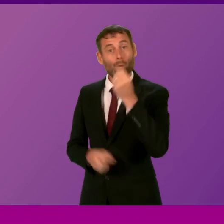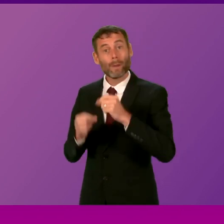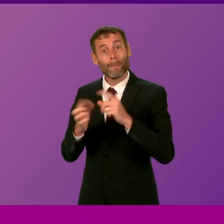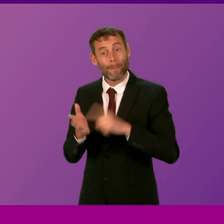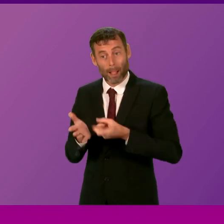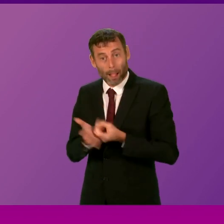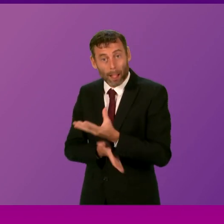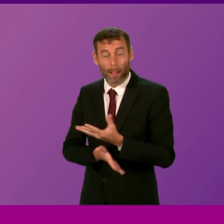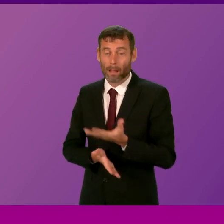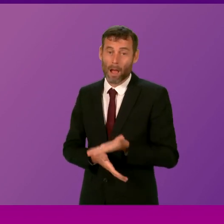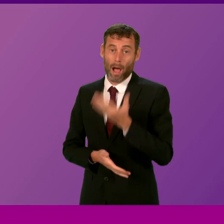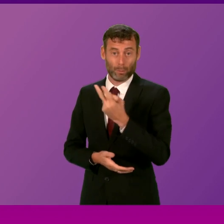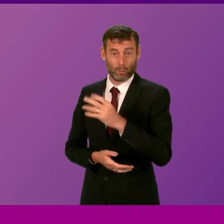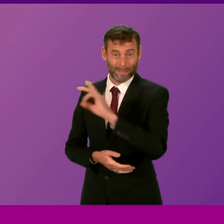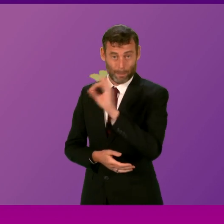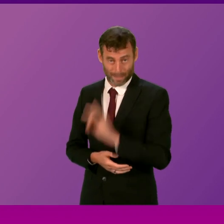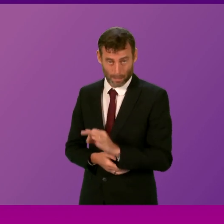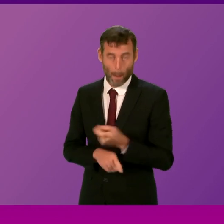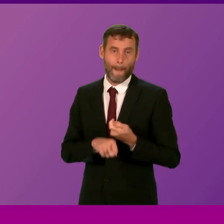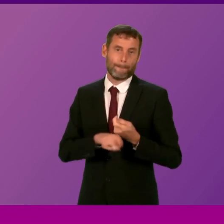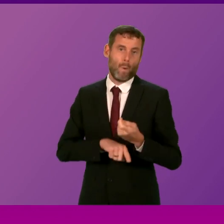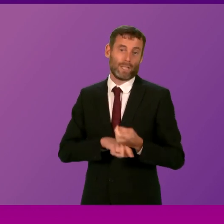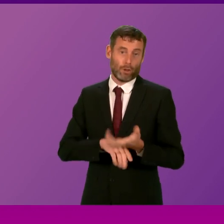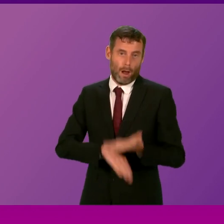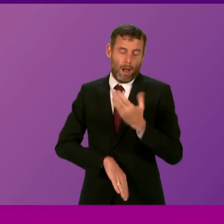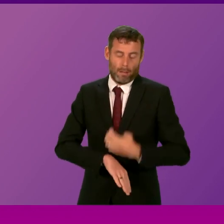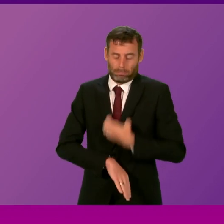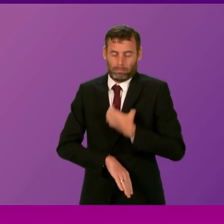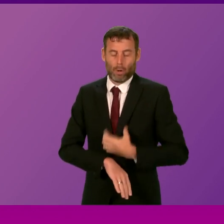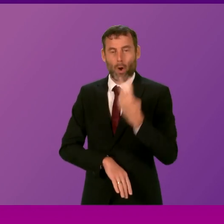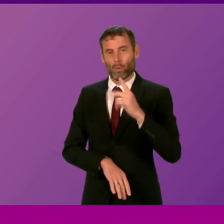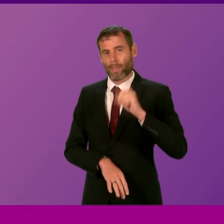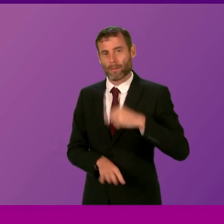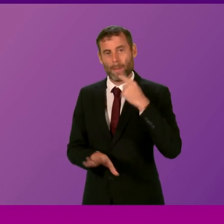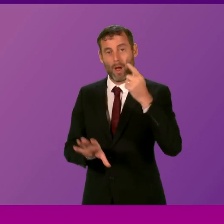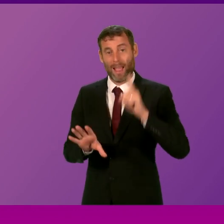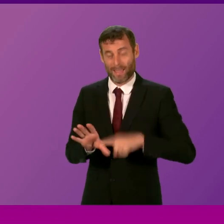hit with a mortgage increase of more than £2,000 a year and now the SNP wants to make that worse by